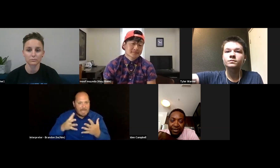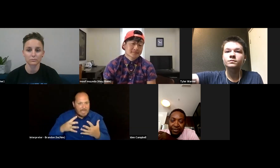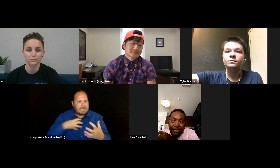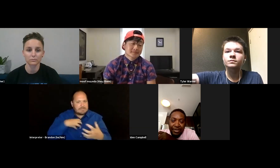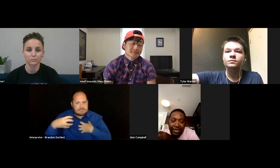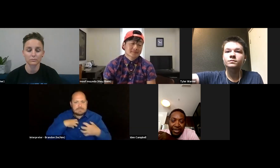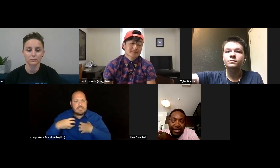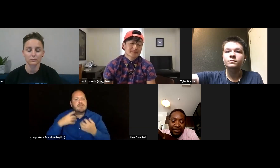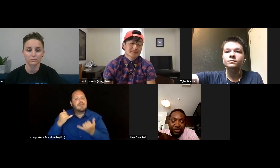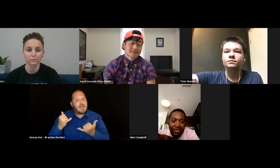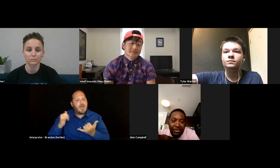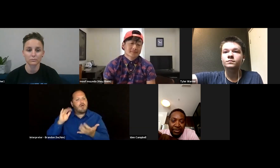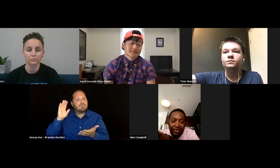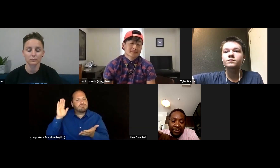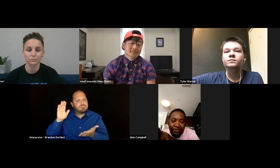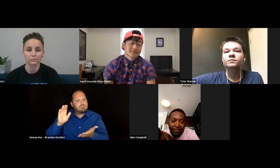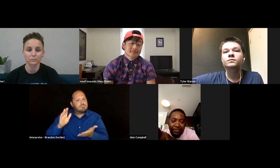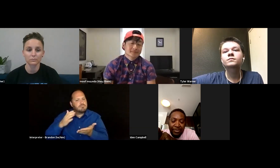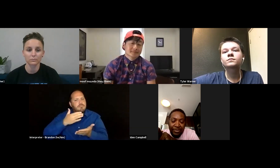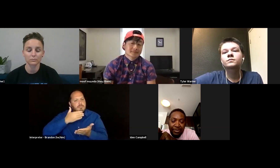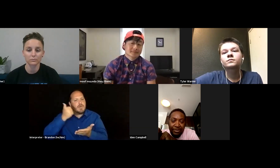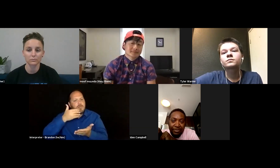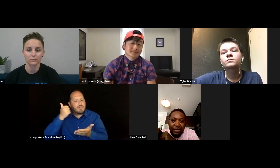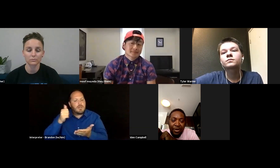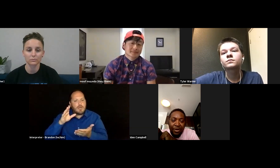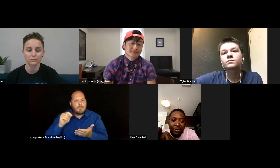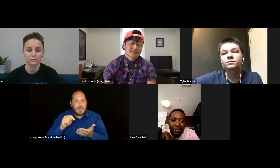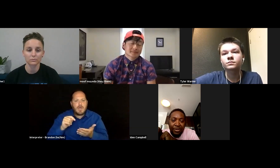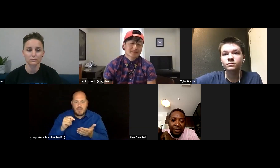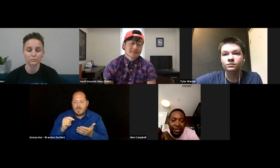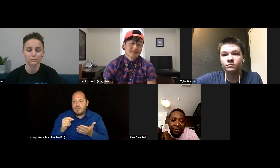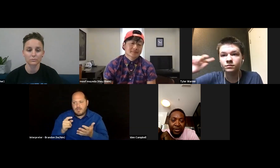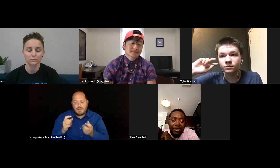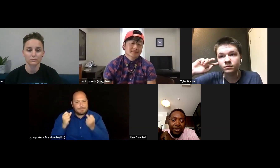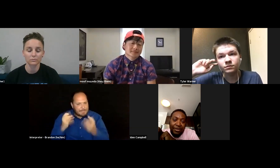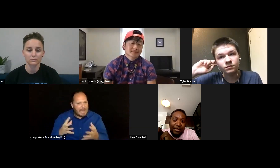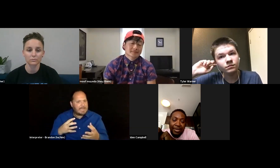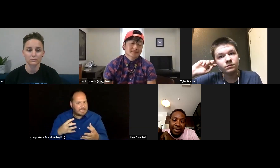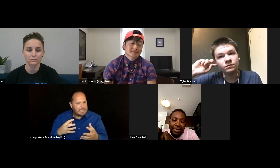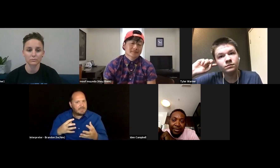Thanks, Iden. All right. What gives everyone hope for the future?